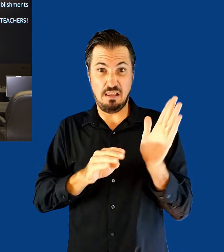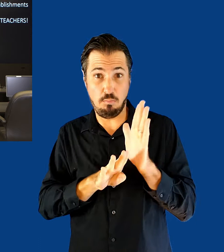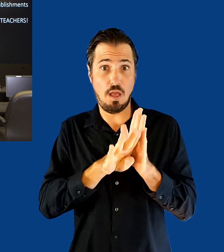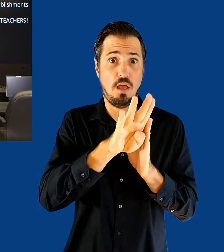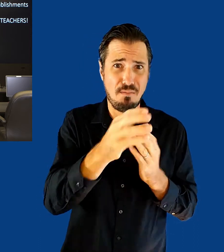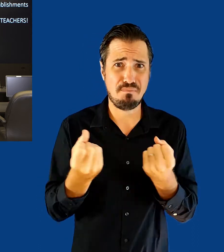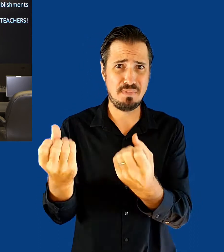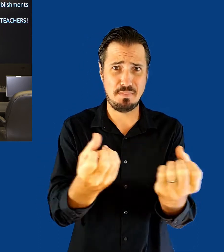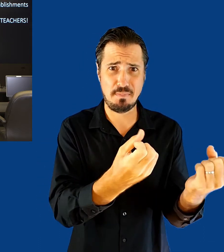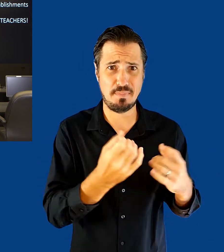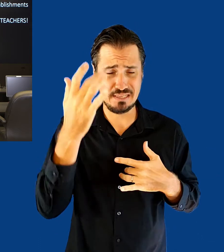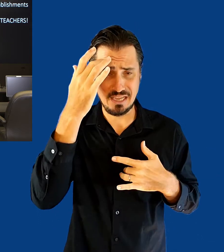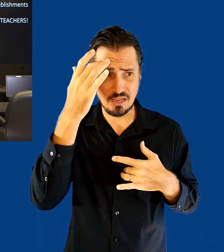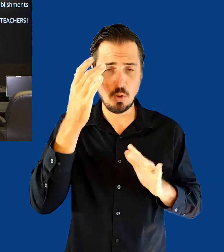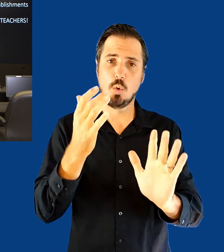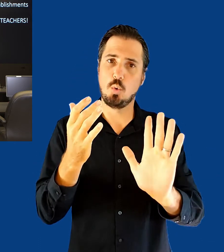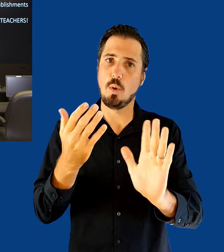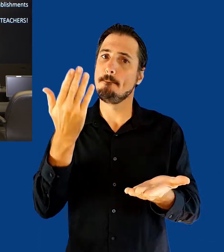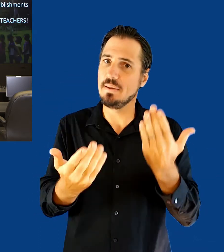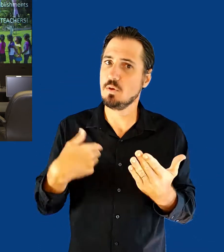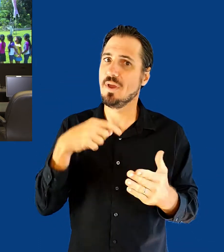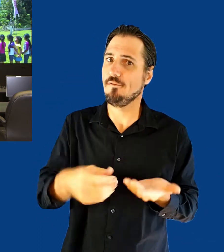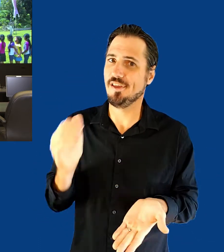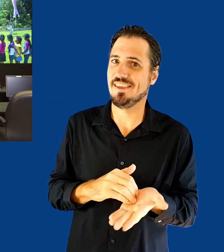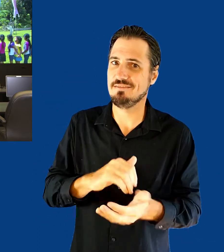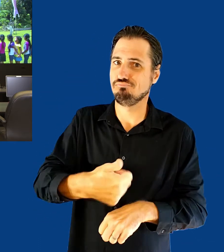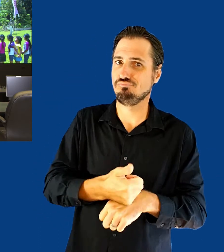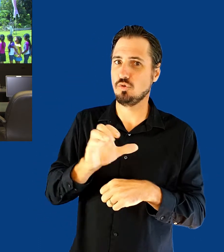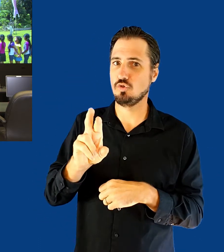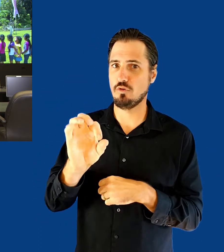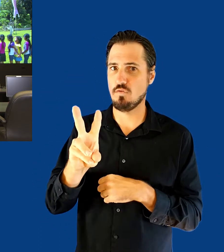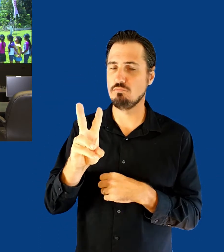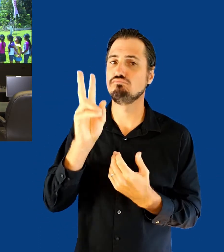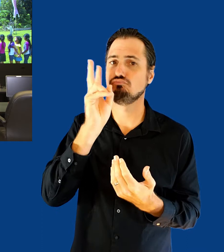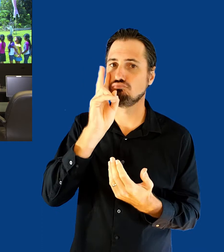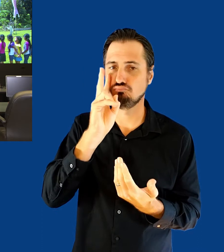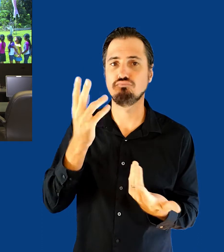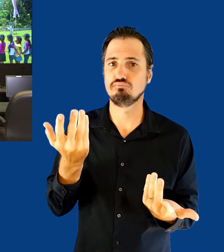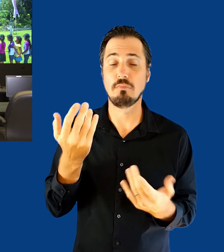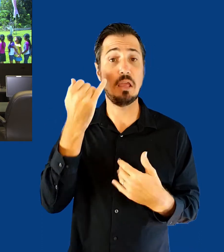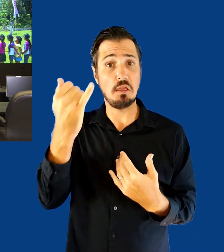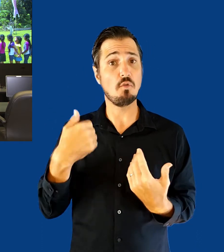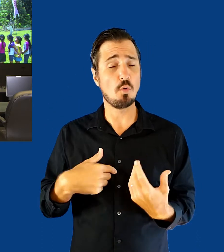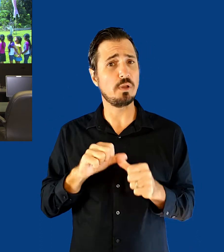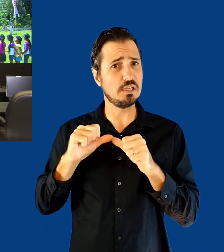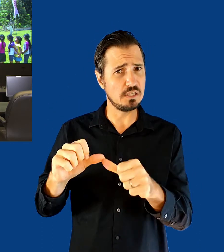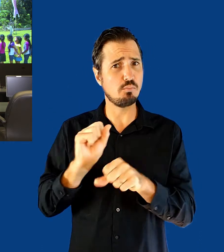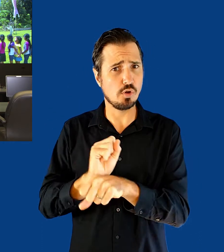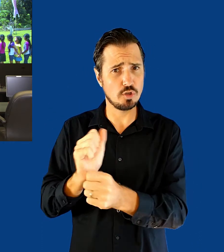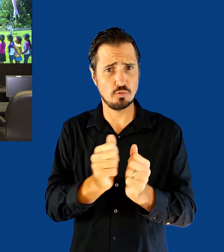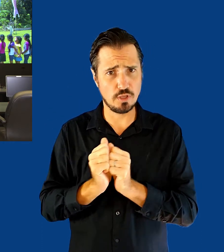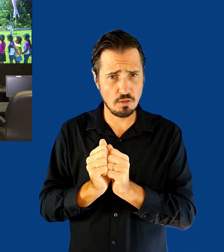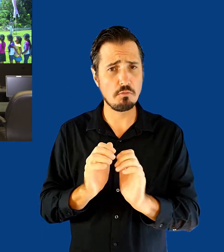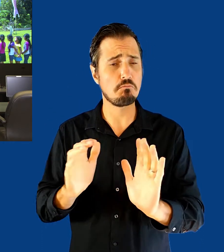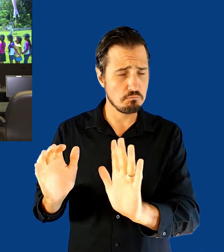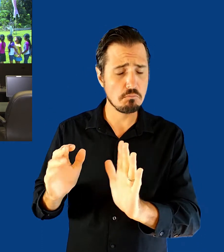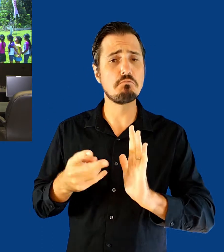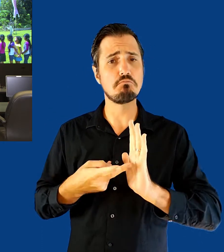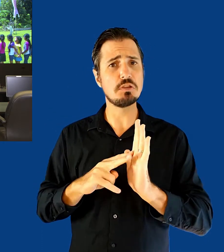But if we all continue to work together to stay home as much as possible, we’re confident that our nightly curfew is no longer a necessary tool in our fight against COVID-19.